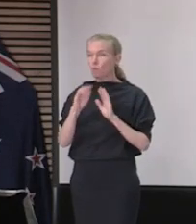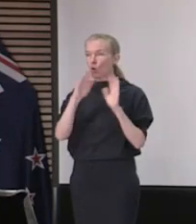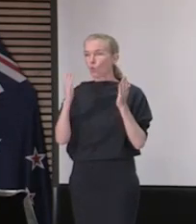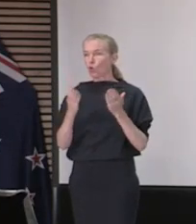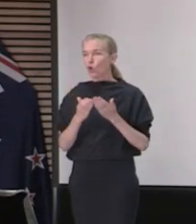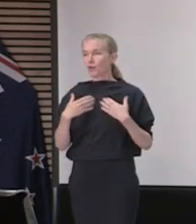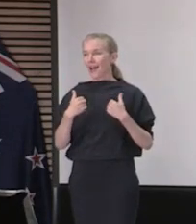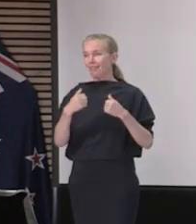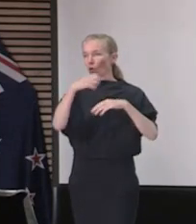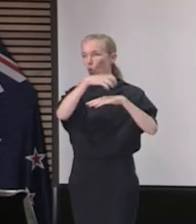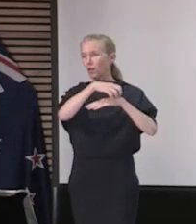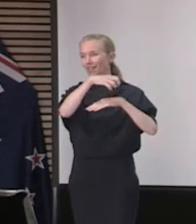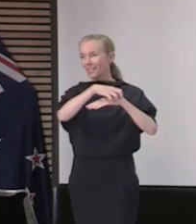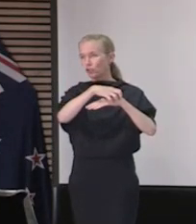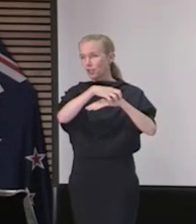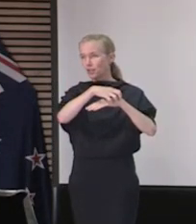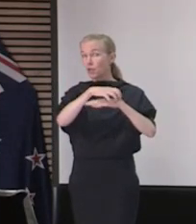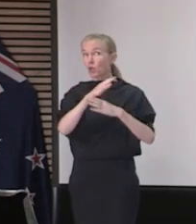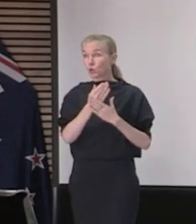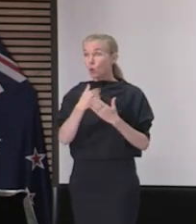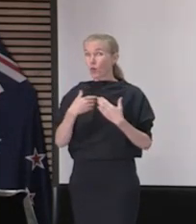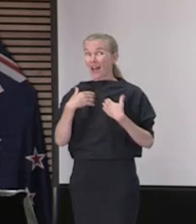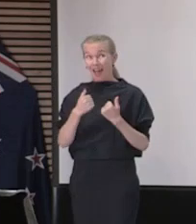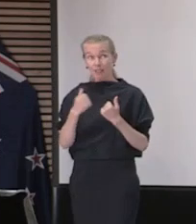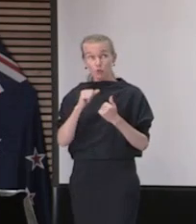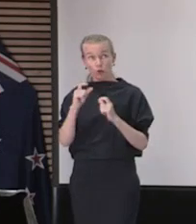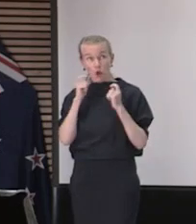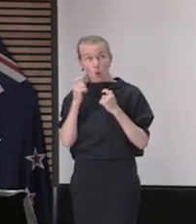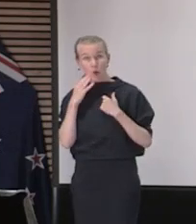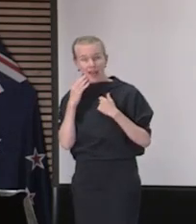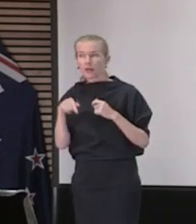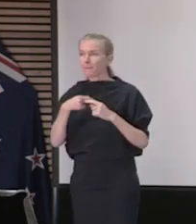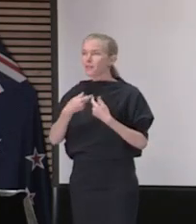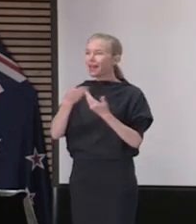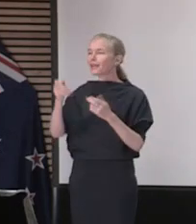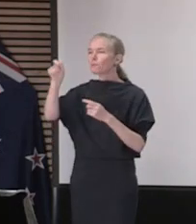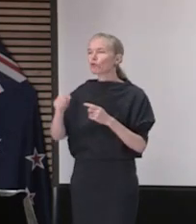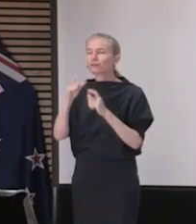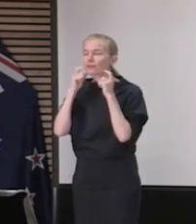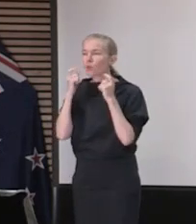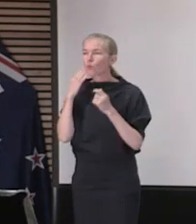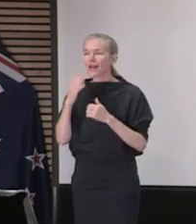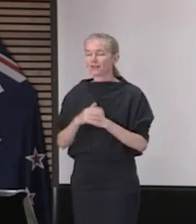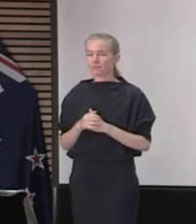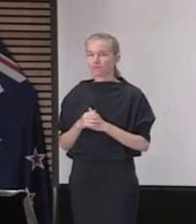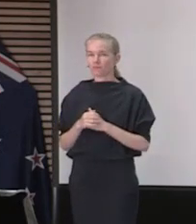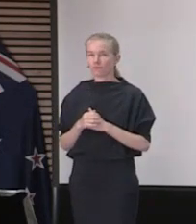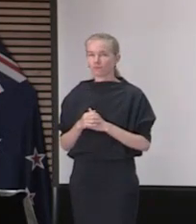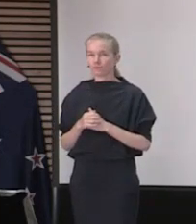for thegeneral public in terms ofwearing masks. How many staff orpatients at the hospital arebeing tested for COVID-19?There